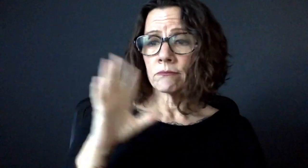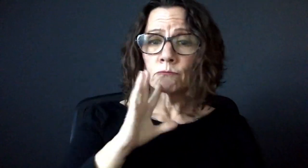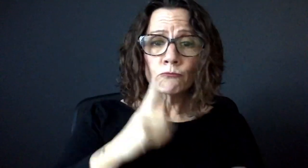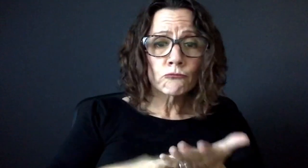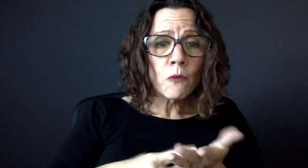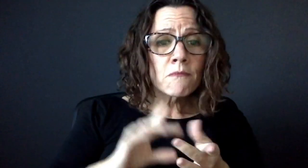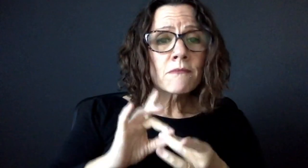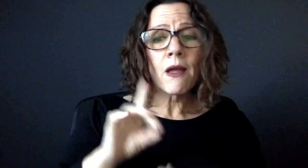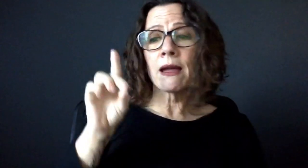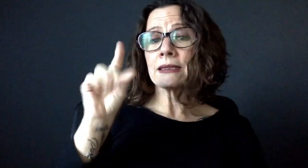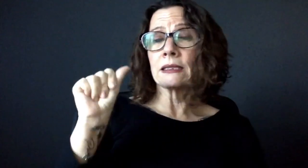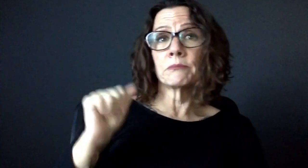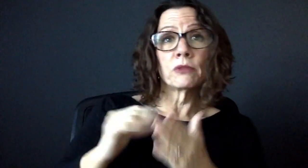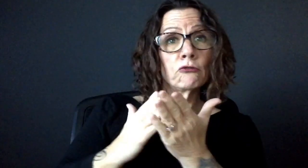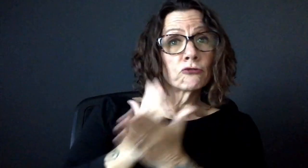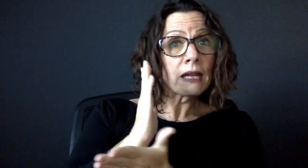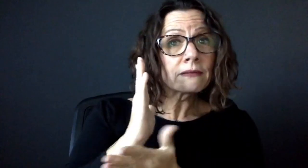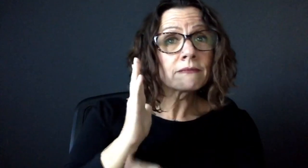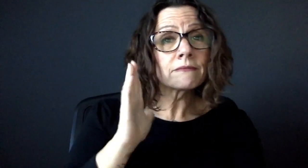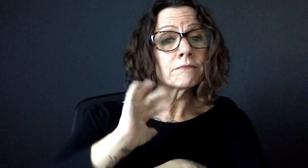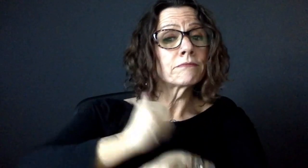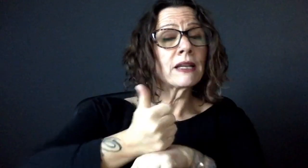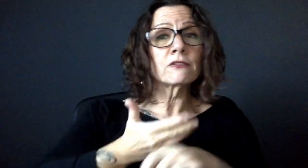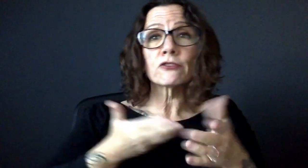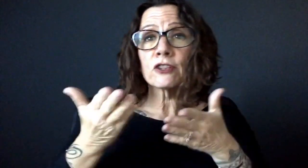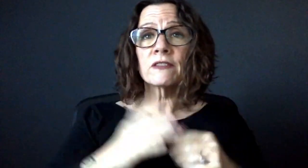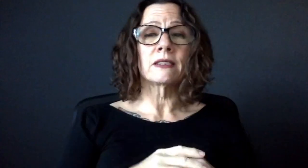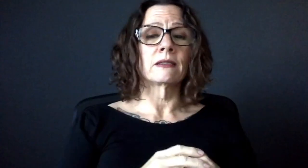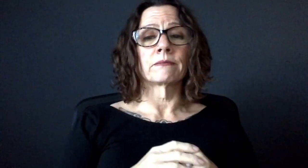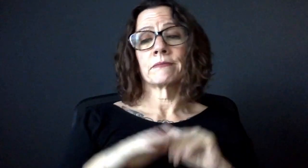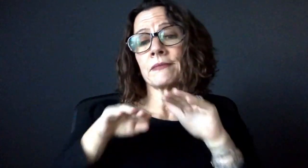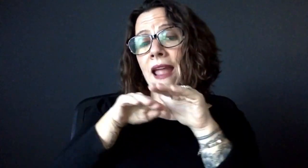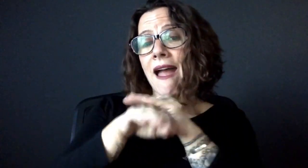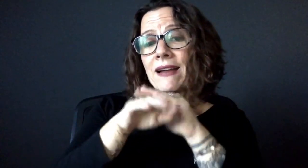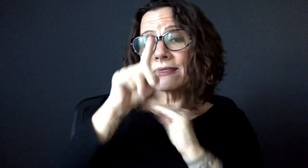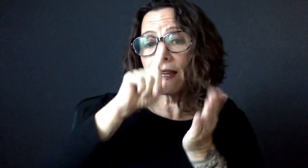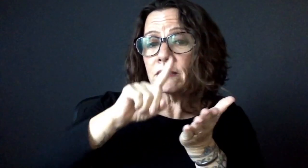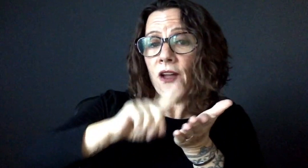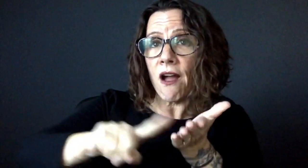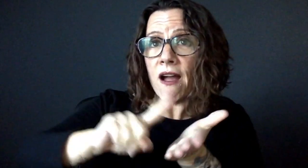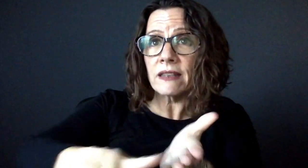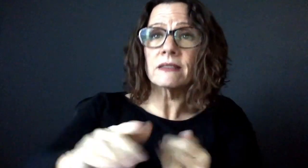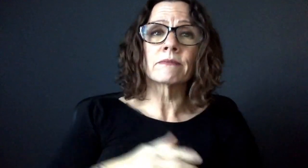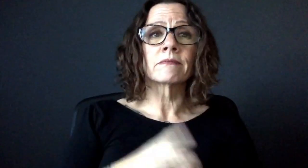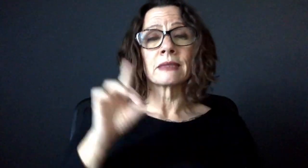from disability rights based services and access audits